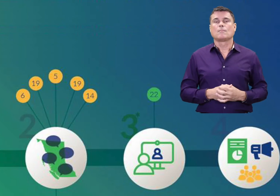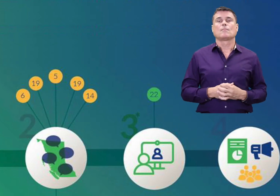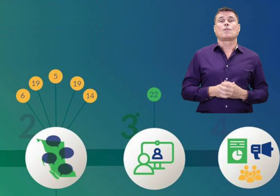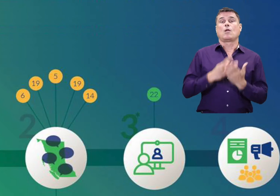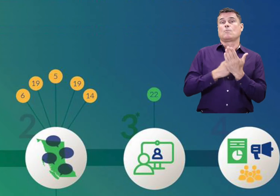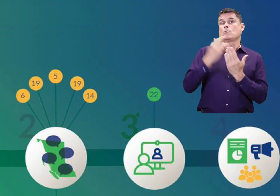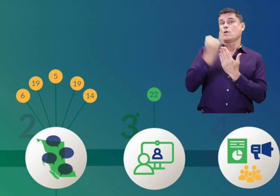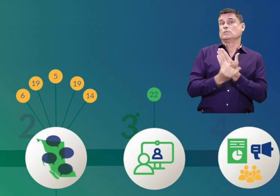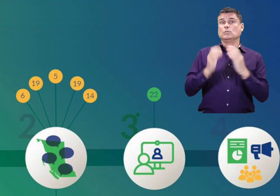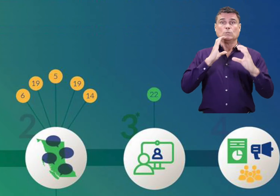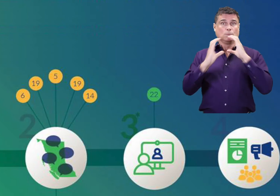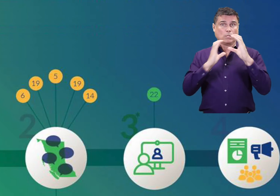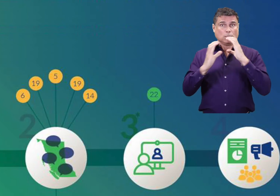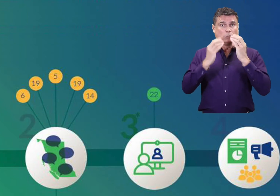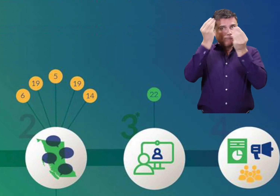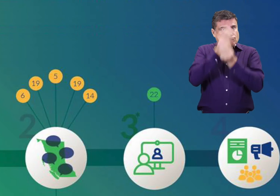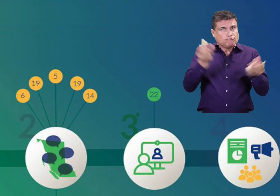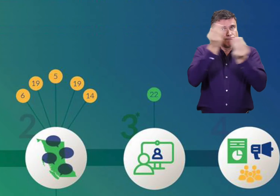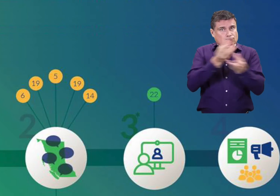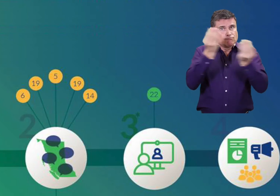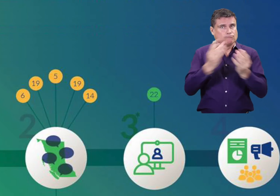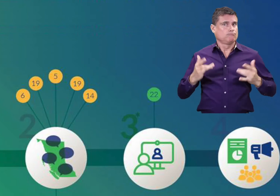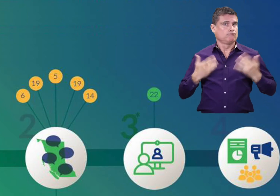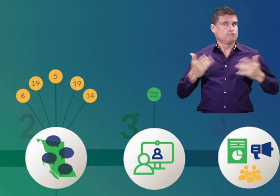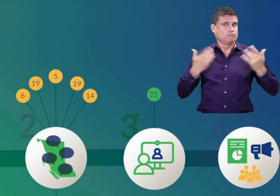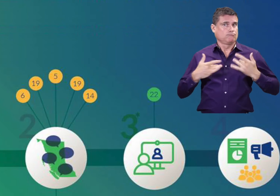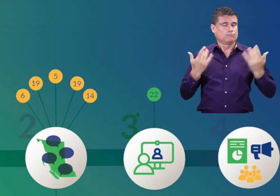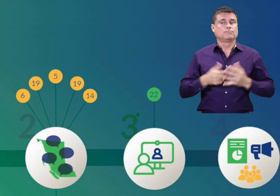2. PROJECT COMMUNICATION.